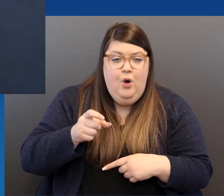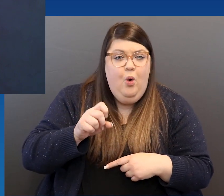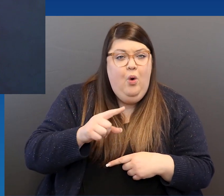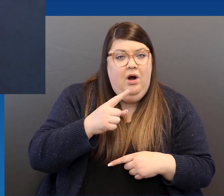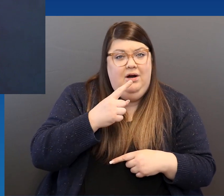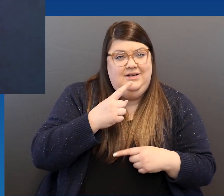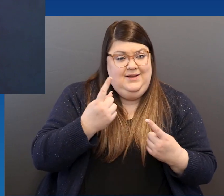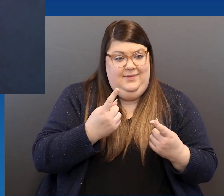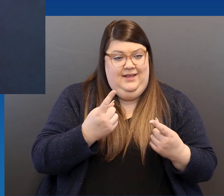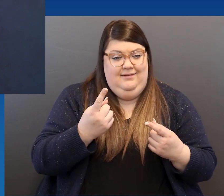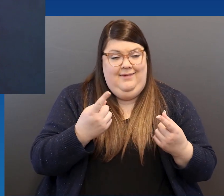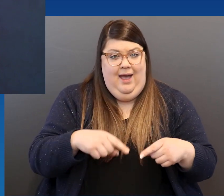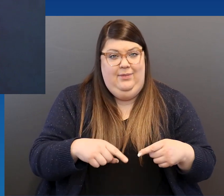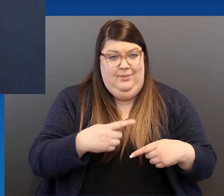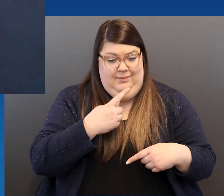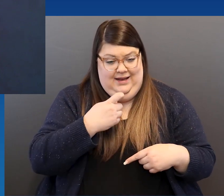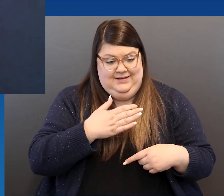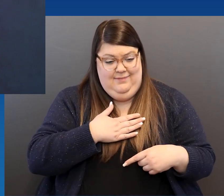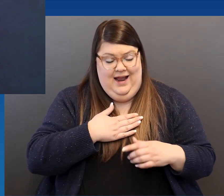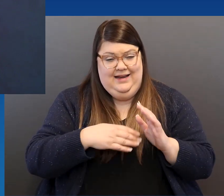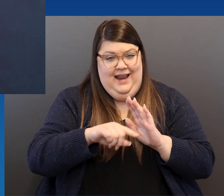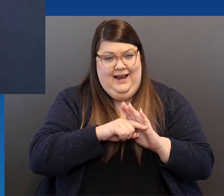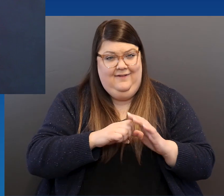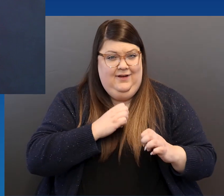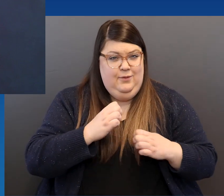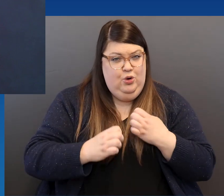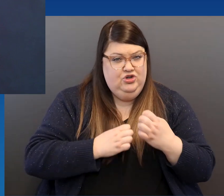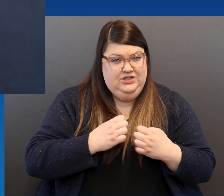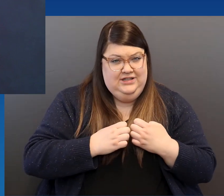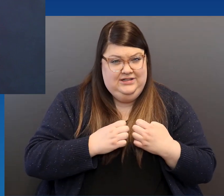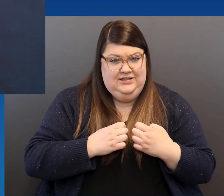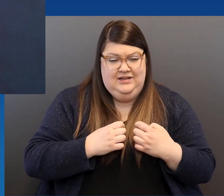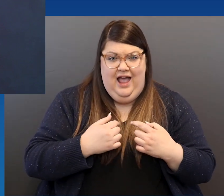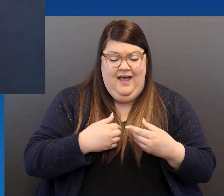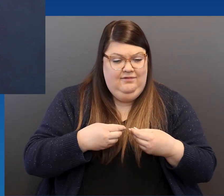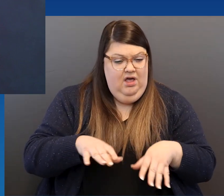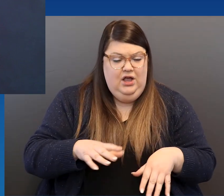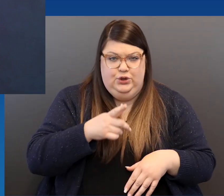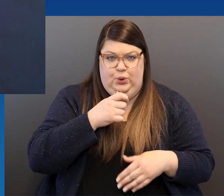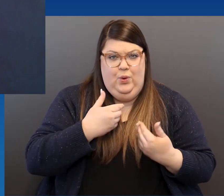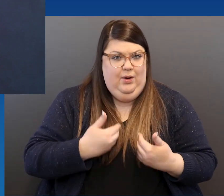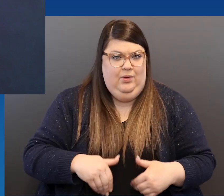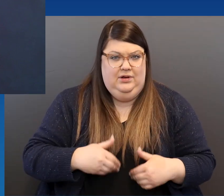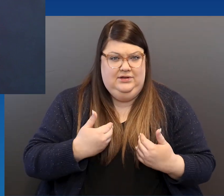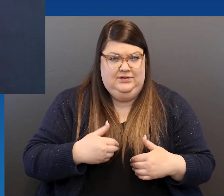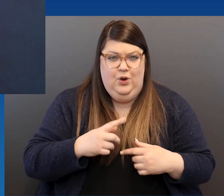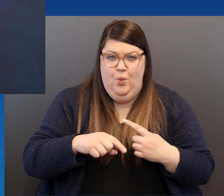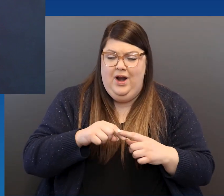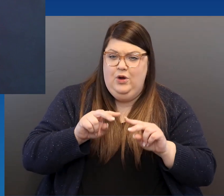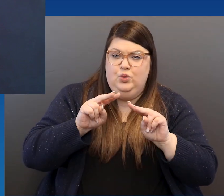and the negative effect that it was taking on me. I had lost myself. And, when I was watching her talk, I realized